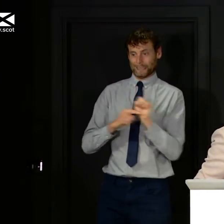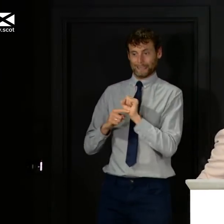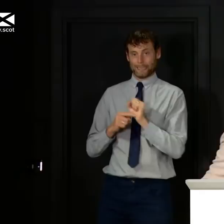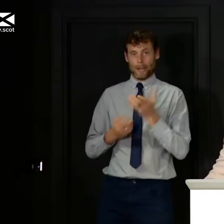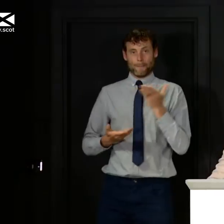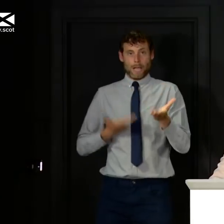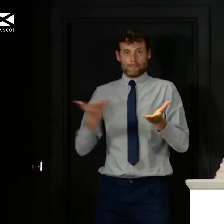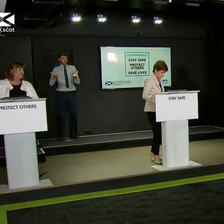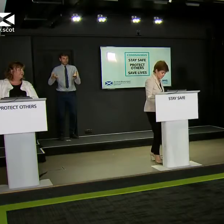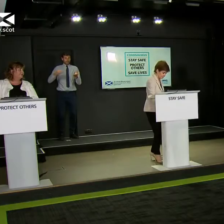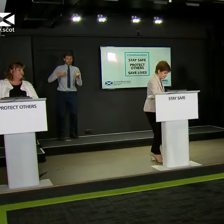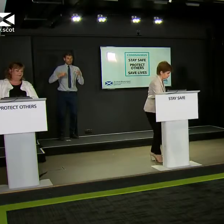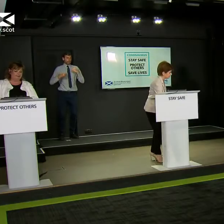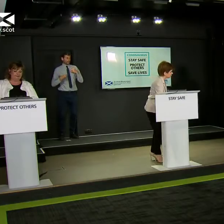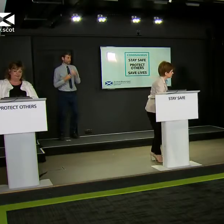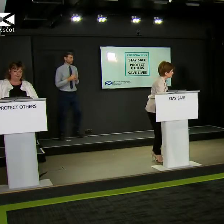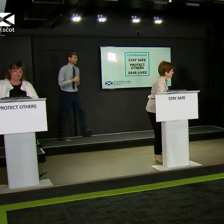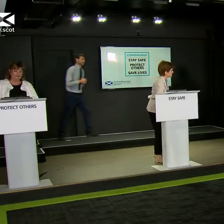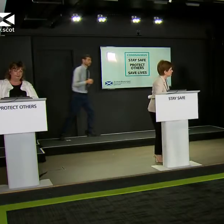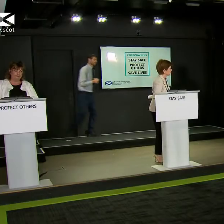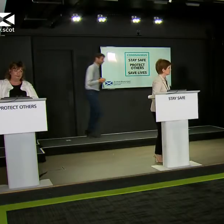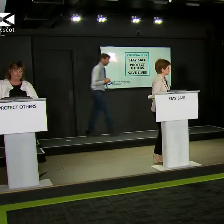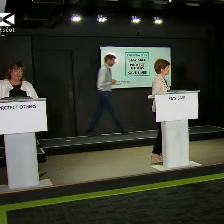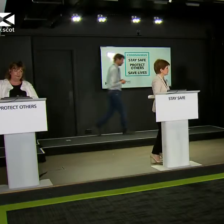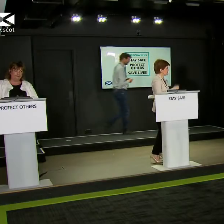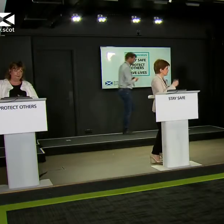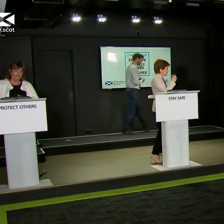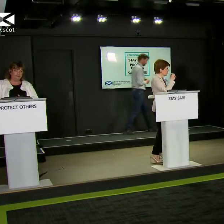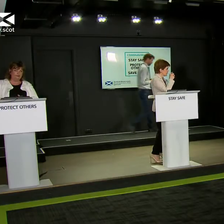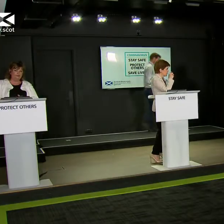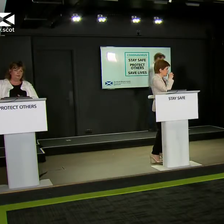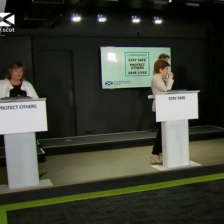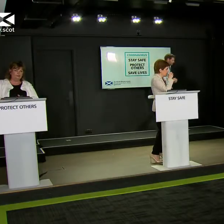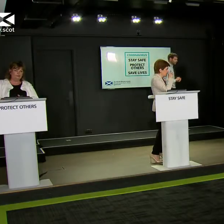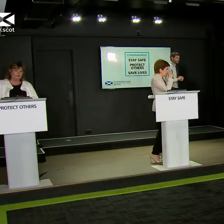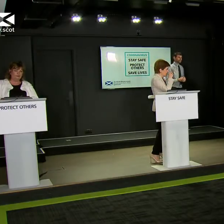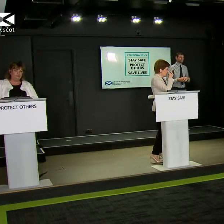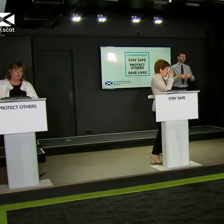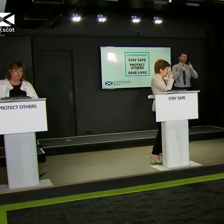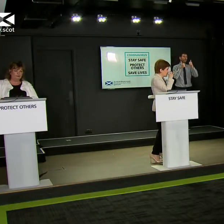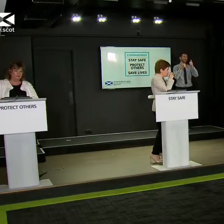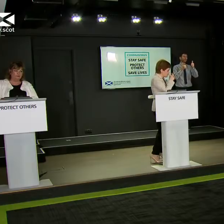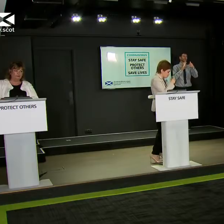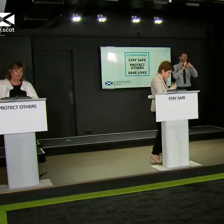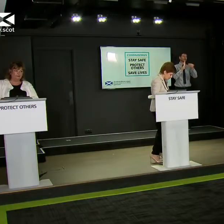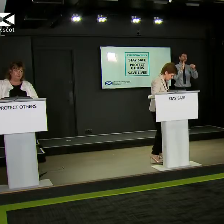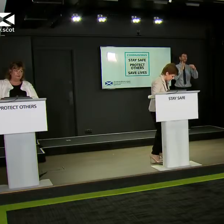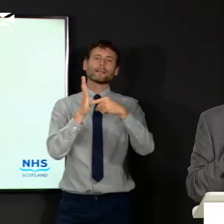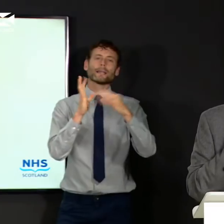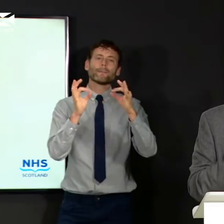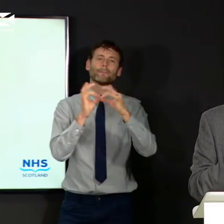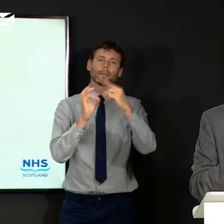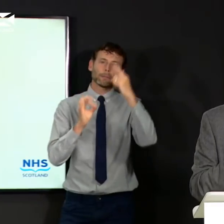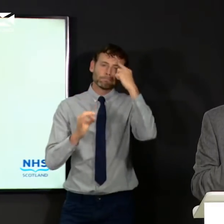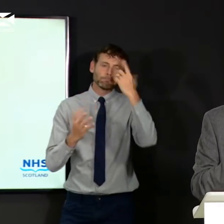Do you want to say more? Maybe tuberculosis is a good comparison. So tuberculosis is pretty much eliminated from